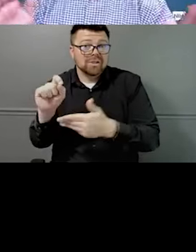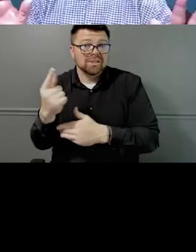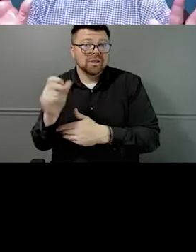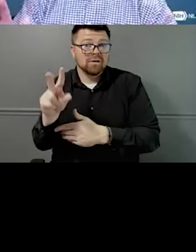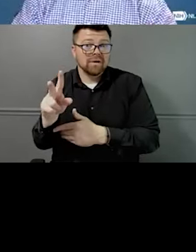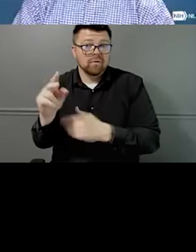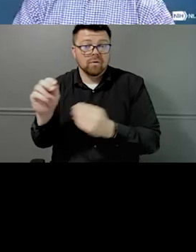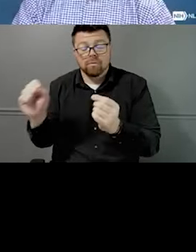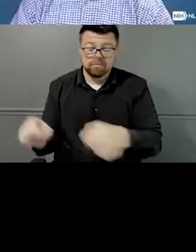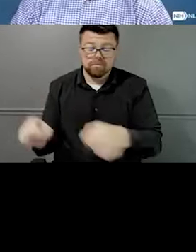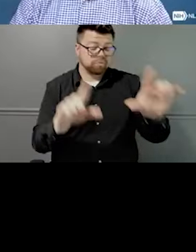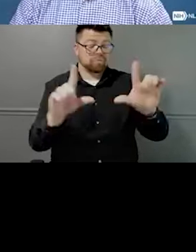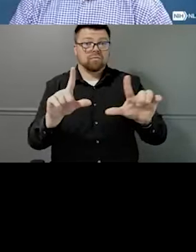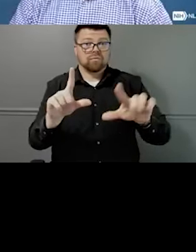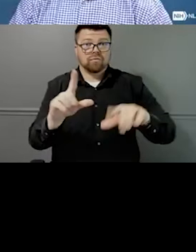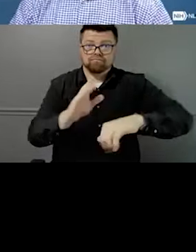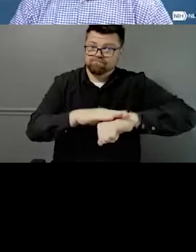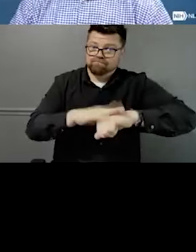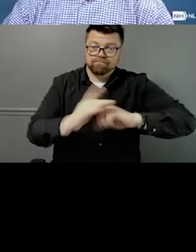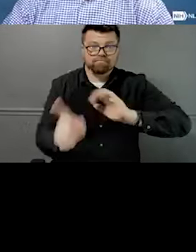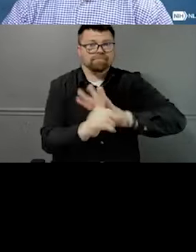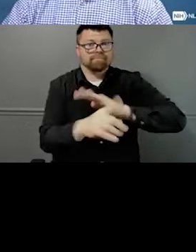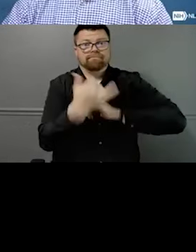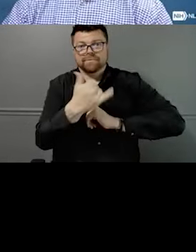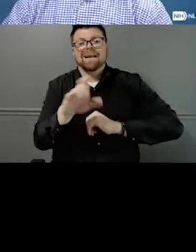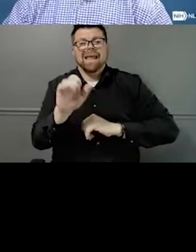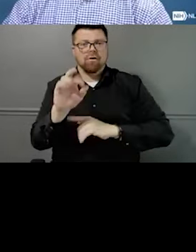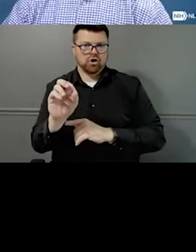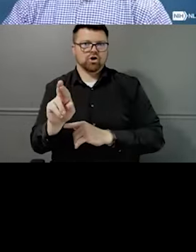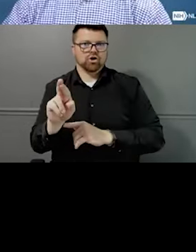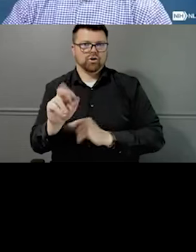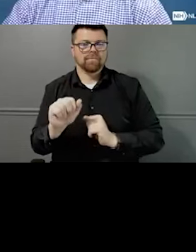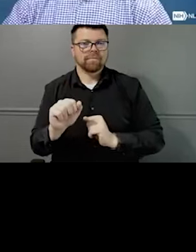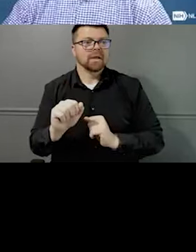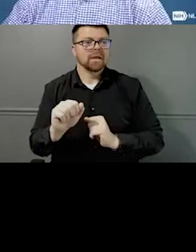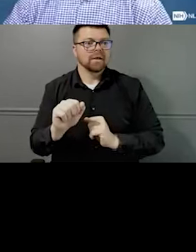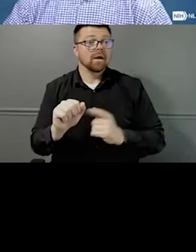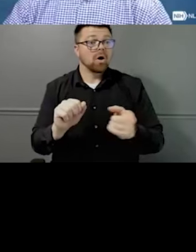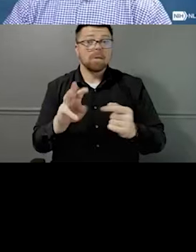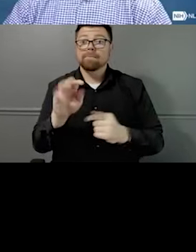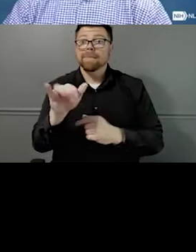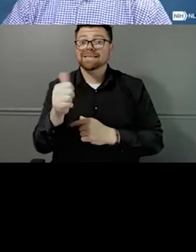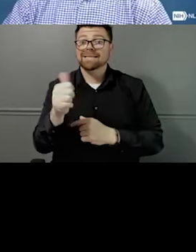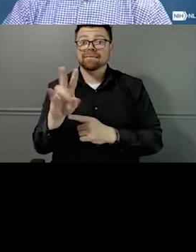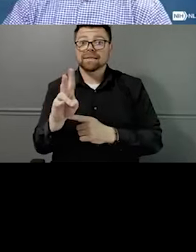That's what that is. On May 17th, research.gov is going to